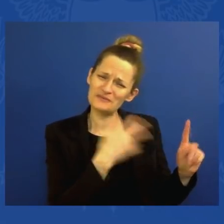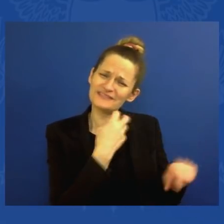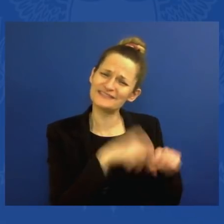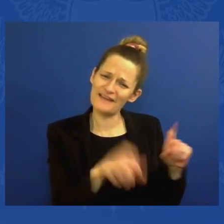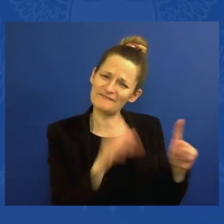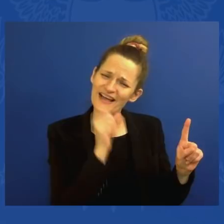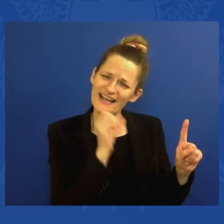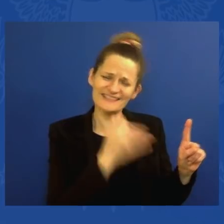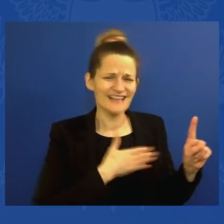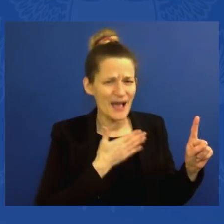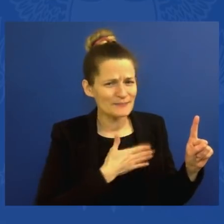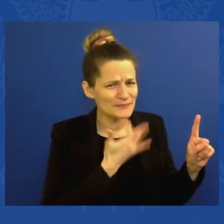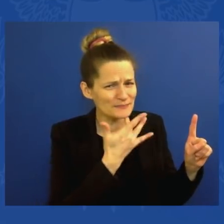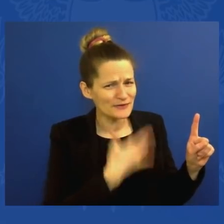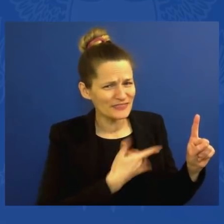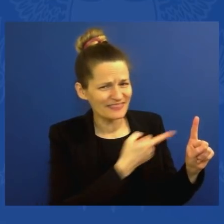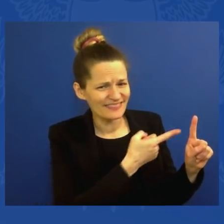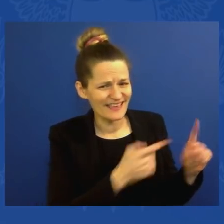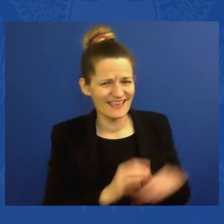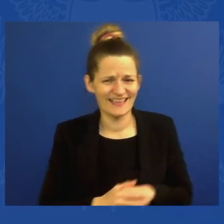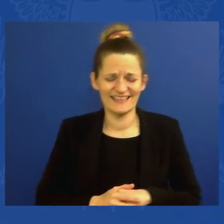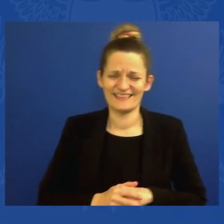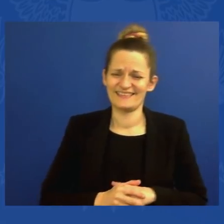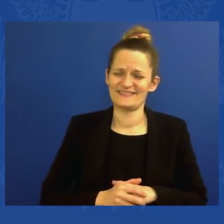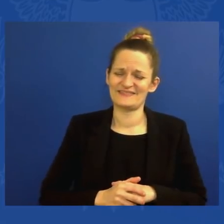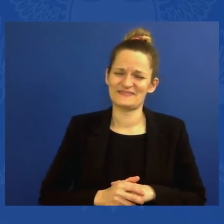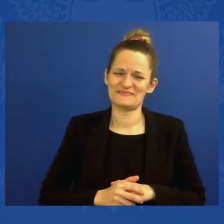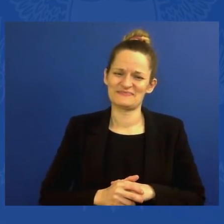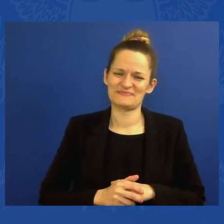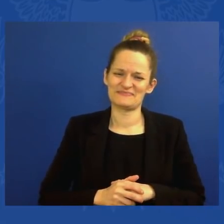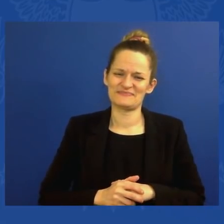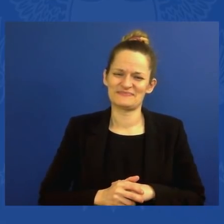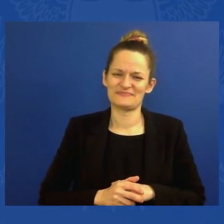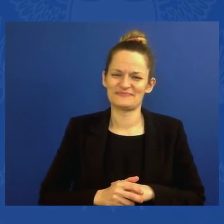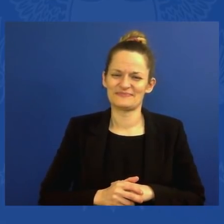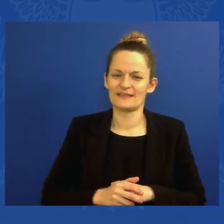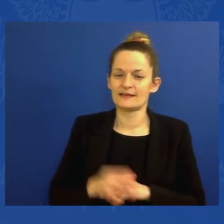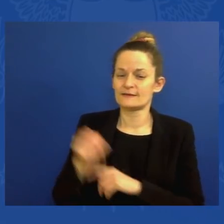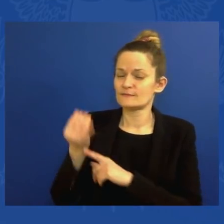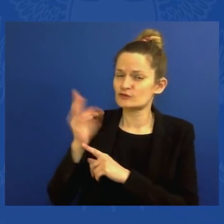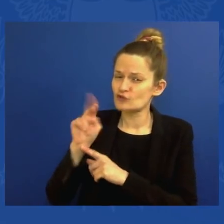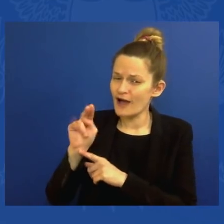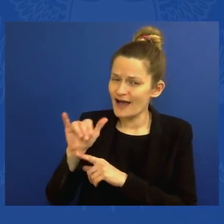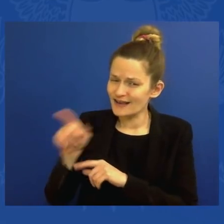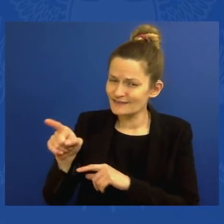And, Johnny, thank you. Thanks to all your coworkers I just had a chance to meet before you all came in.